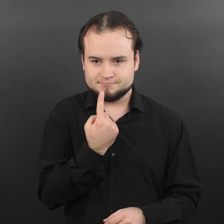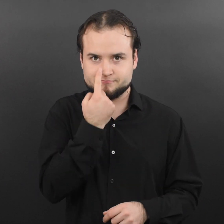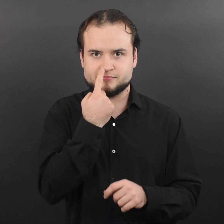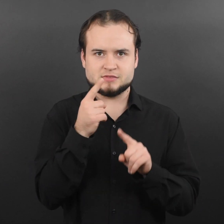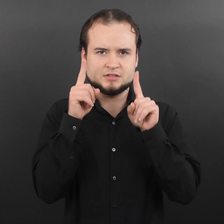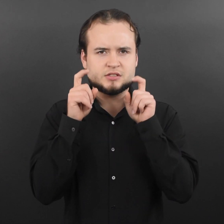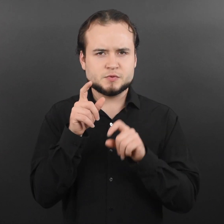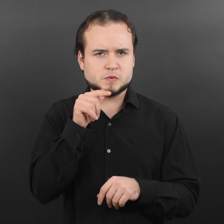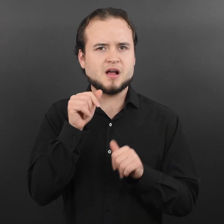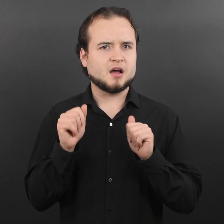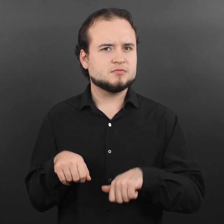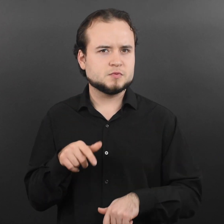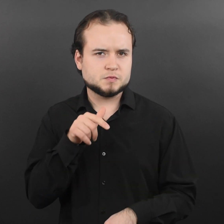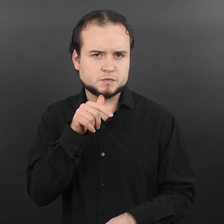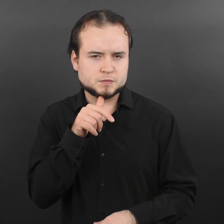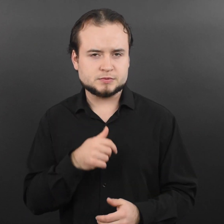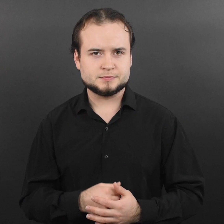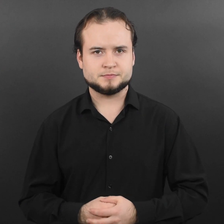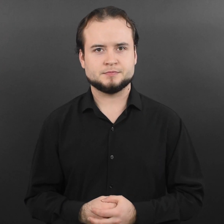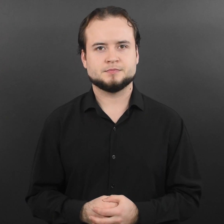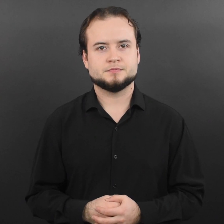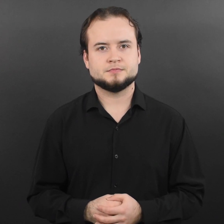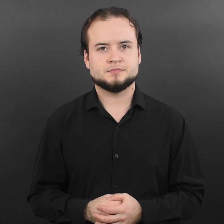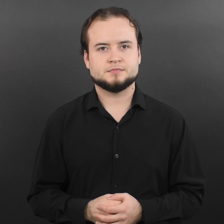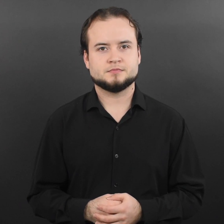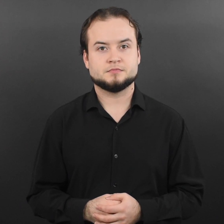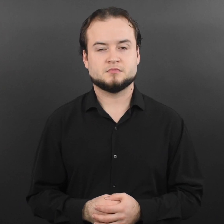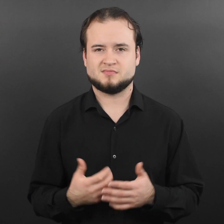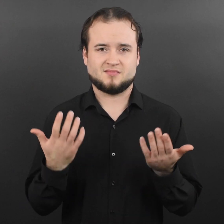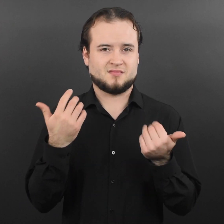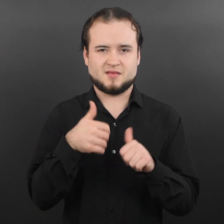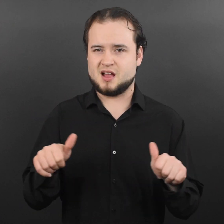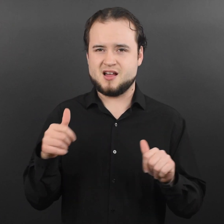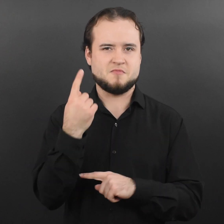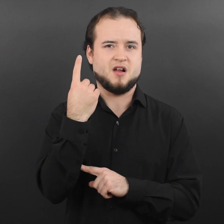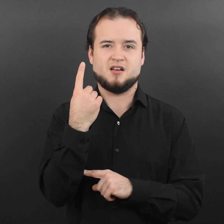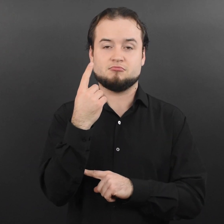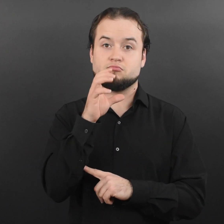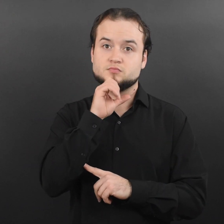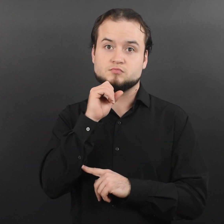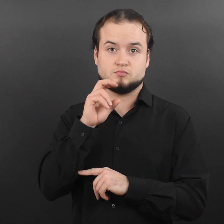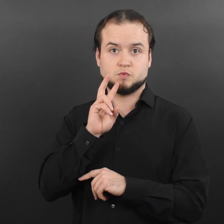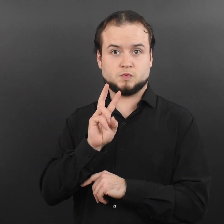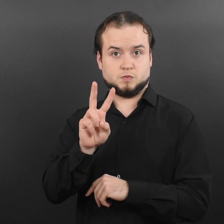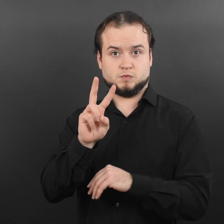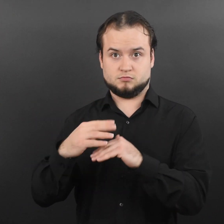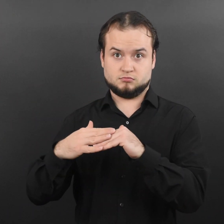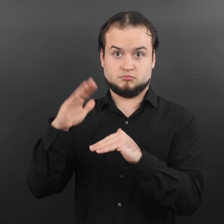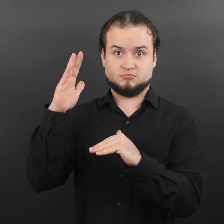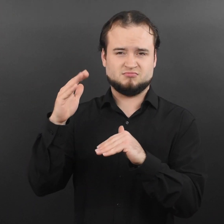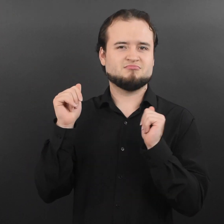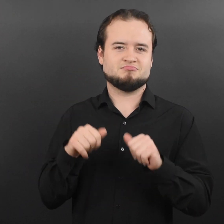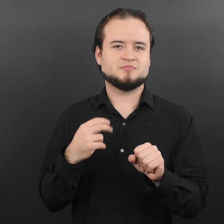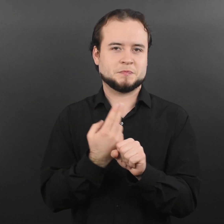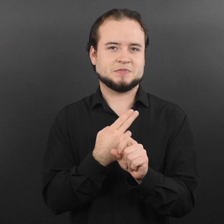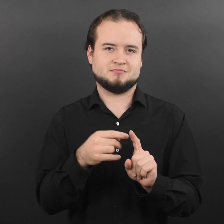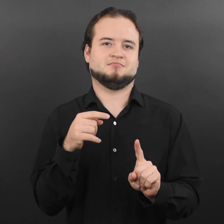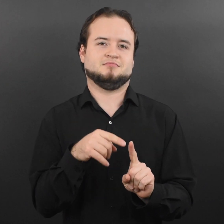anyone age two and older. Tests are prioritized for people with higher risk or who face